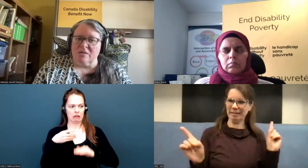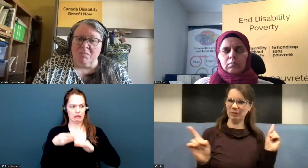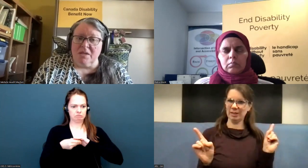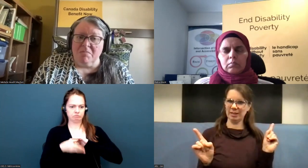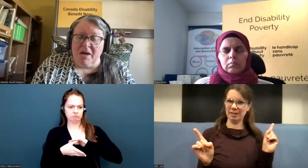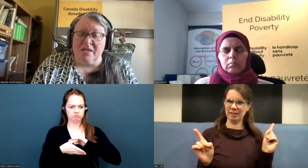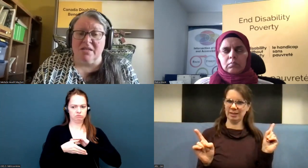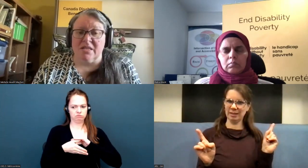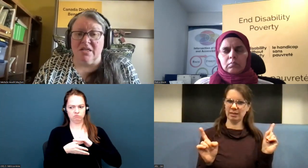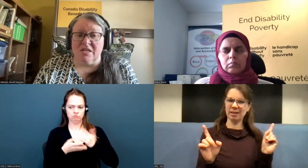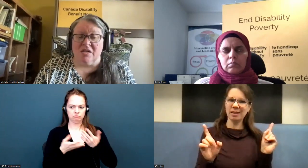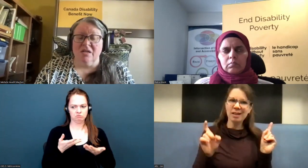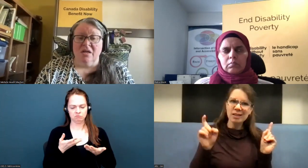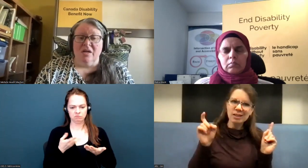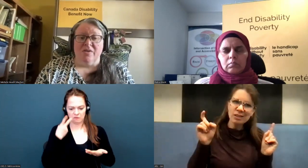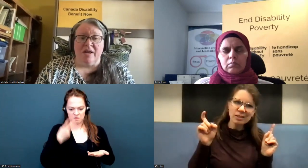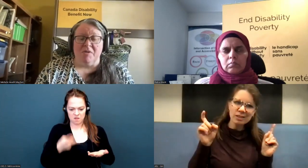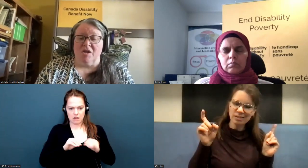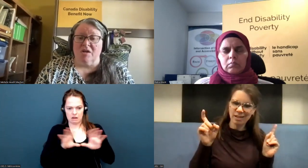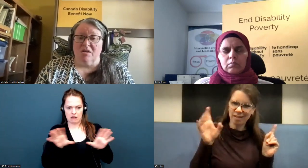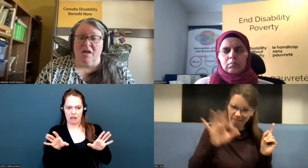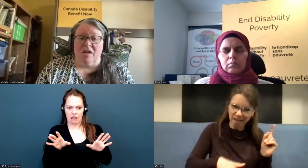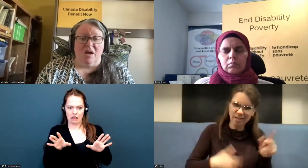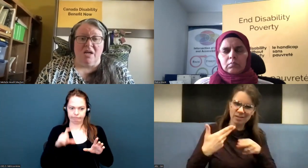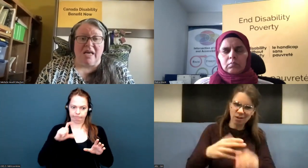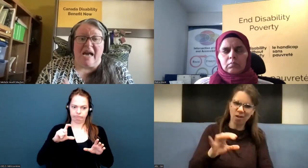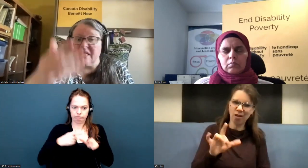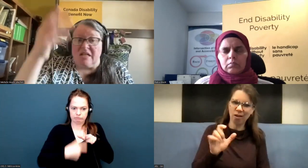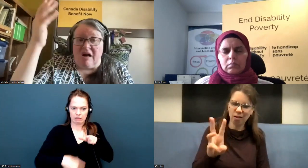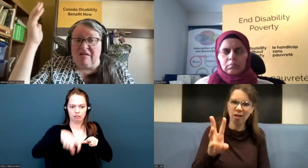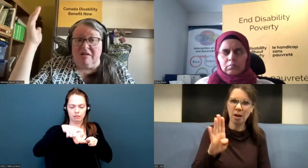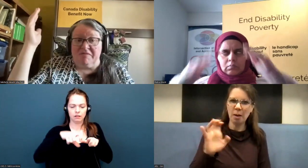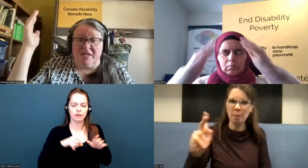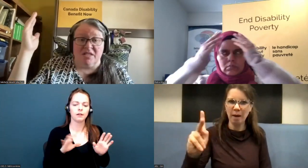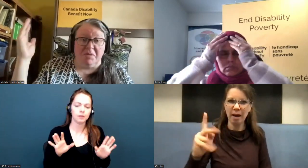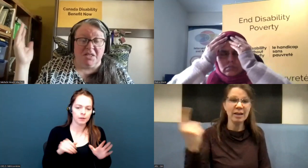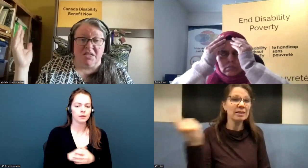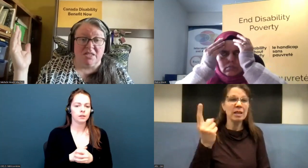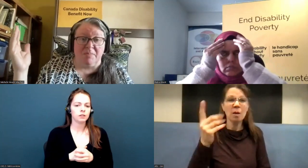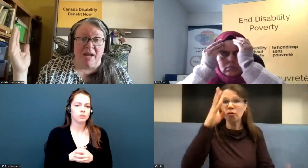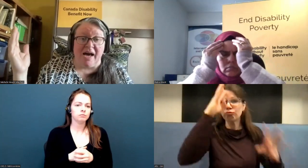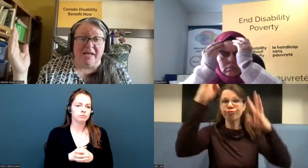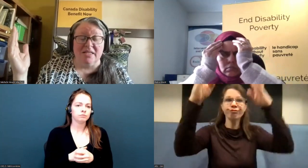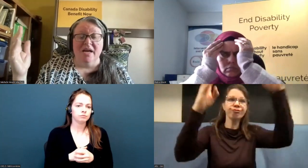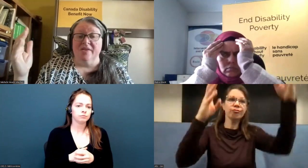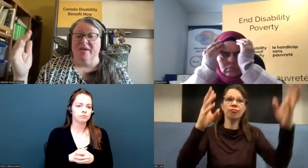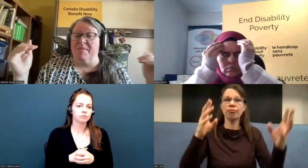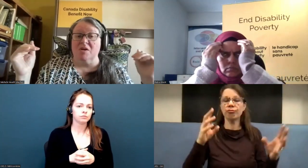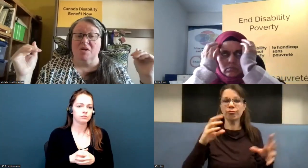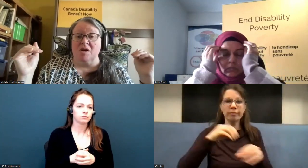SOMEBODY MADE A DECISION THAT IN A CATALOGUE OF DISABILITY SUPPLIES THAT I'M GOING TO GO